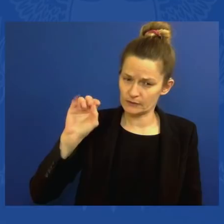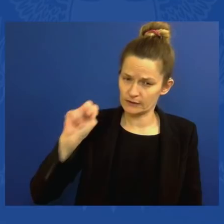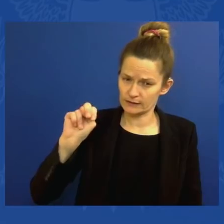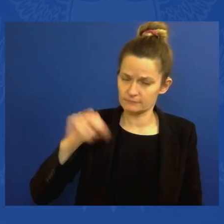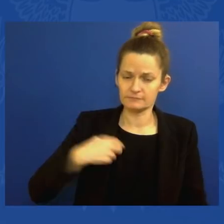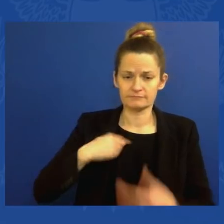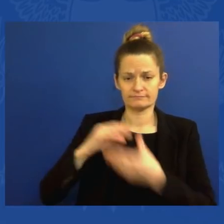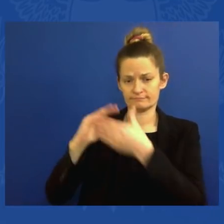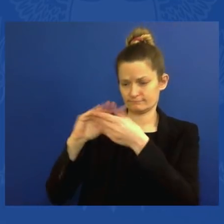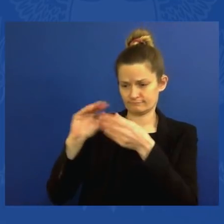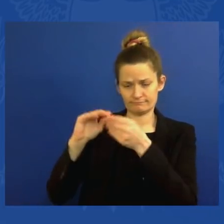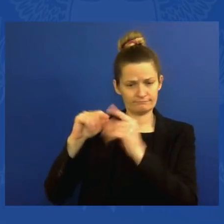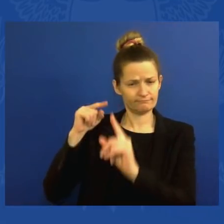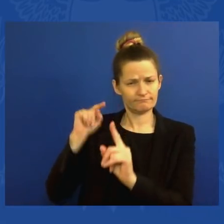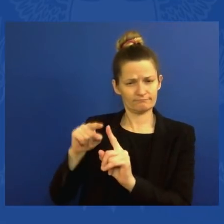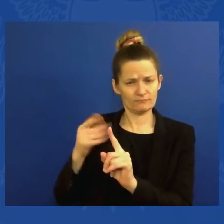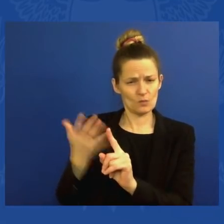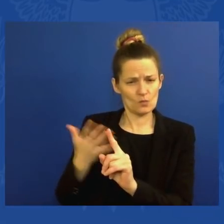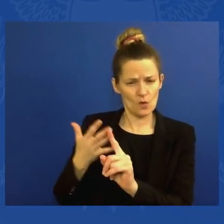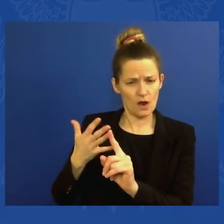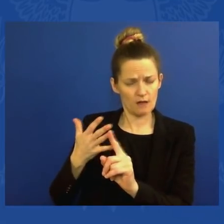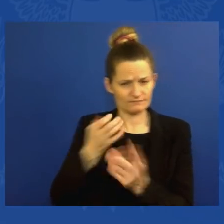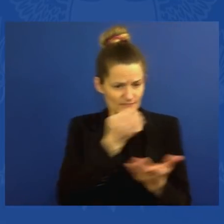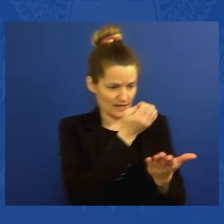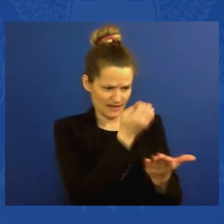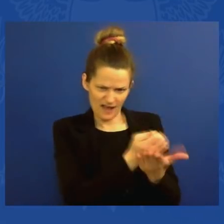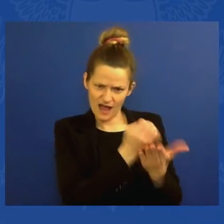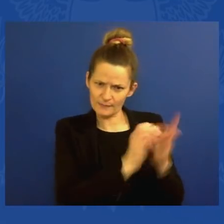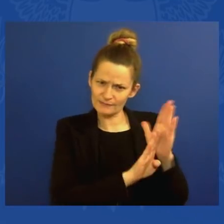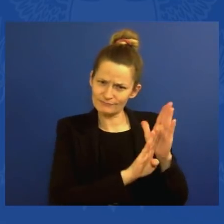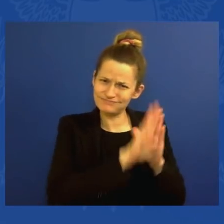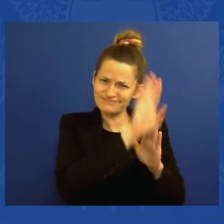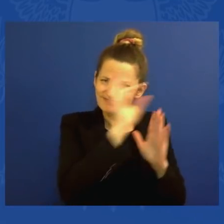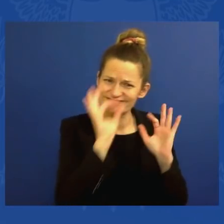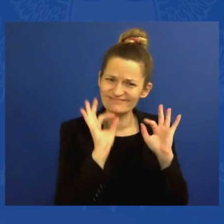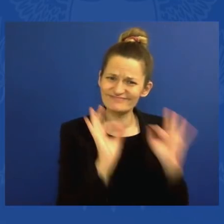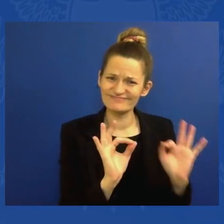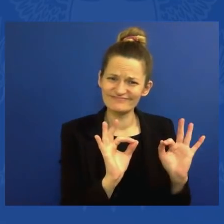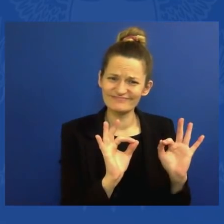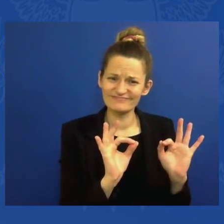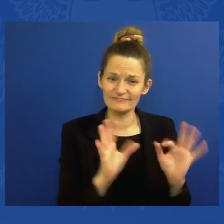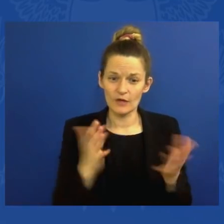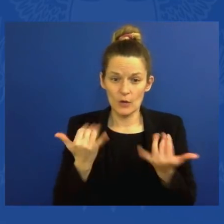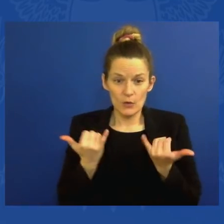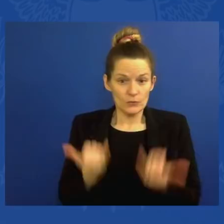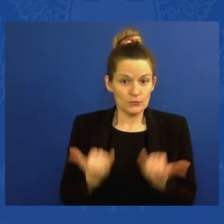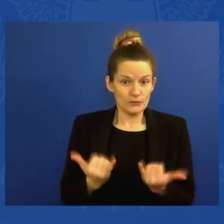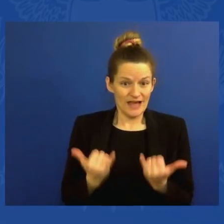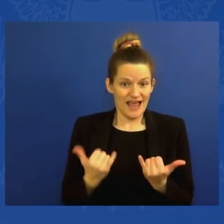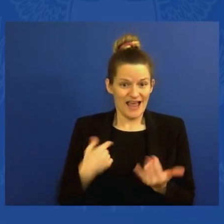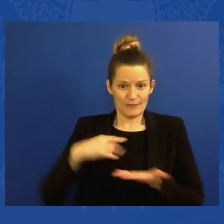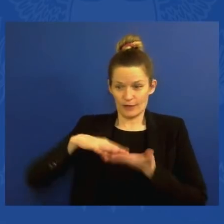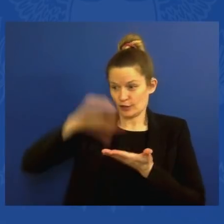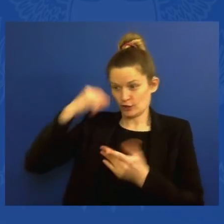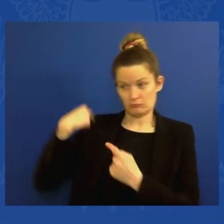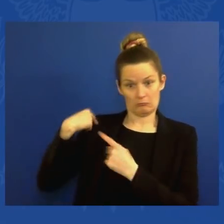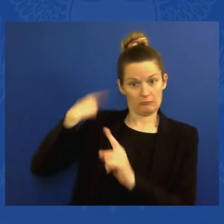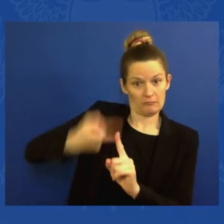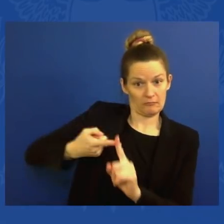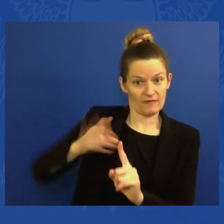Today, we've learned that in February, our economy created 678,000 new jobs.